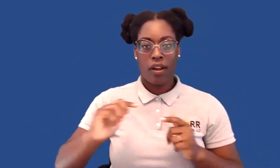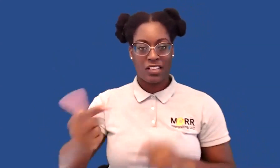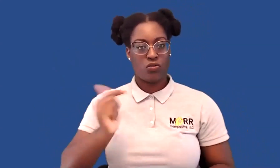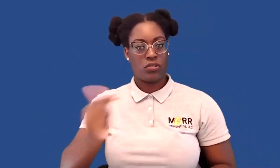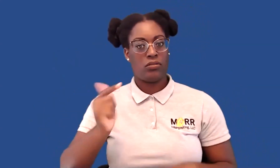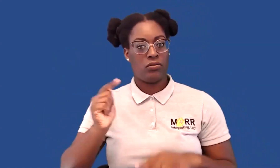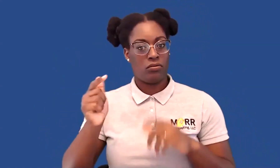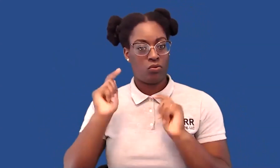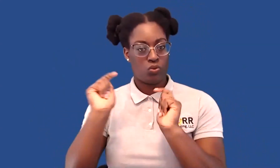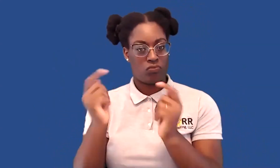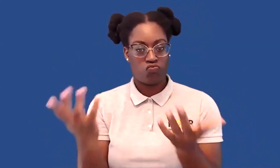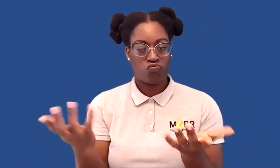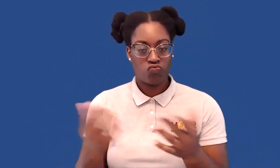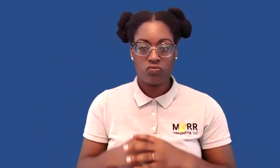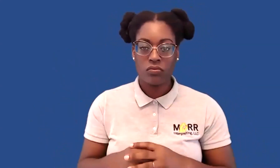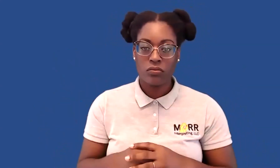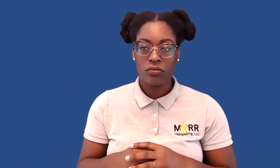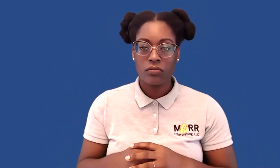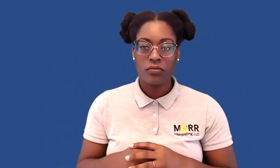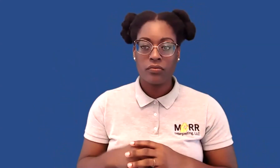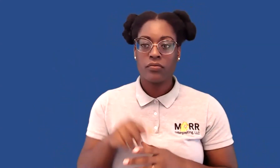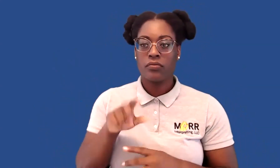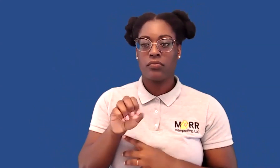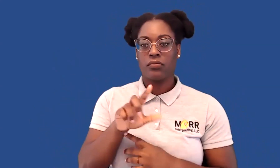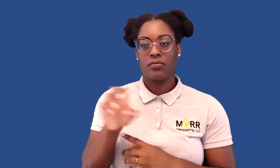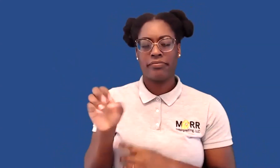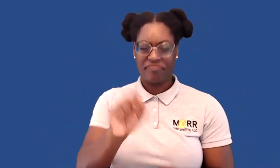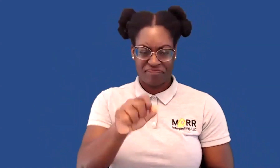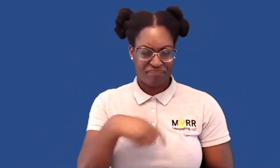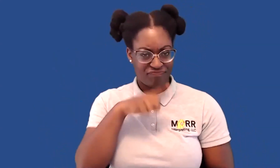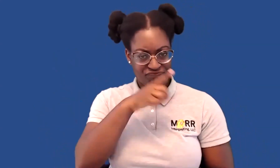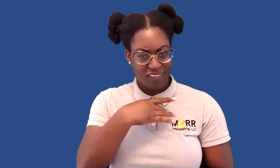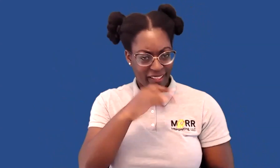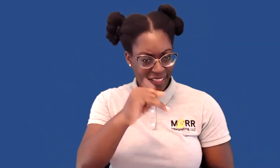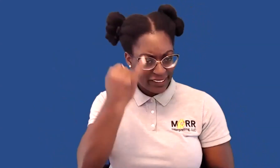[Elle] Yeah, I like that idea. I know in my tutoring program right now,